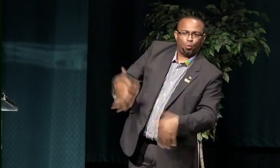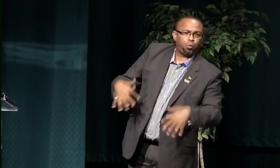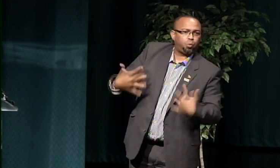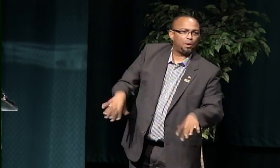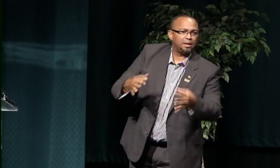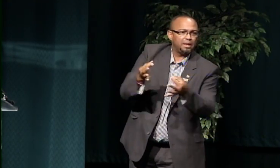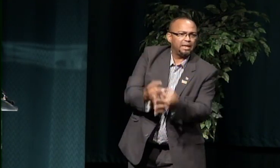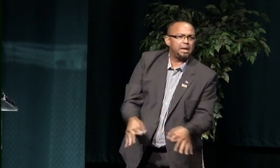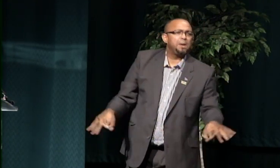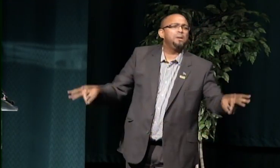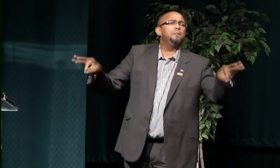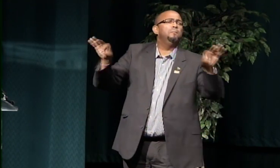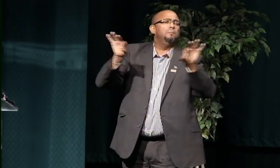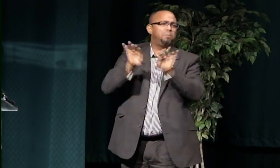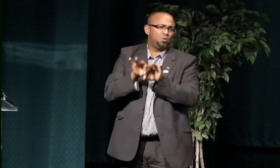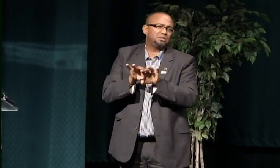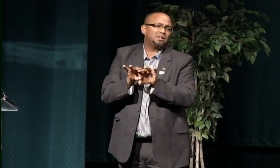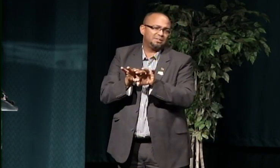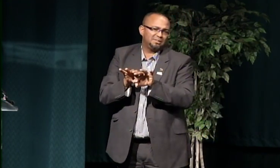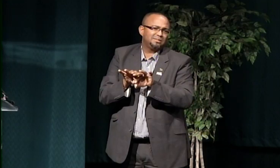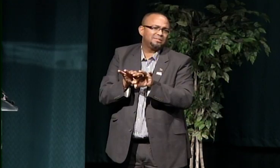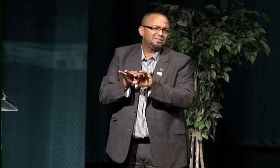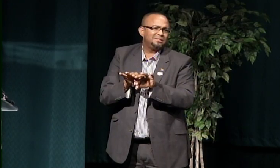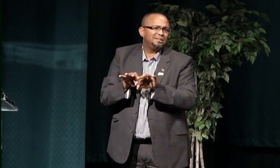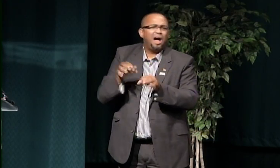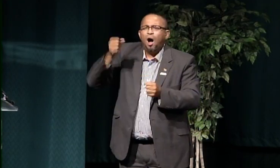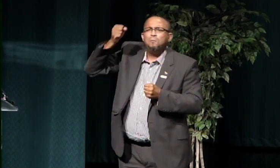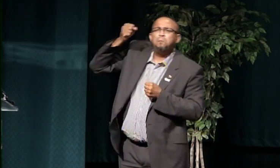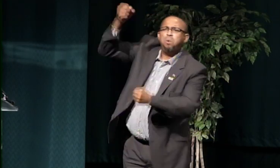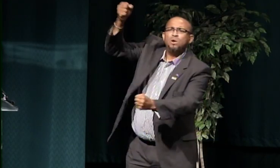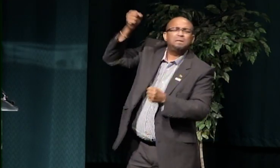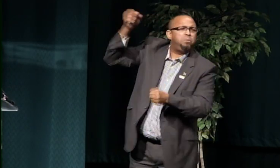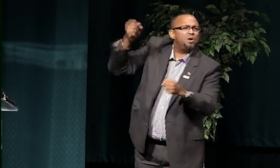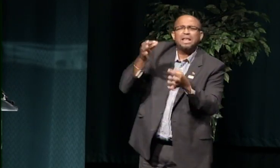those who were a part of the movement 25 years ago.